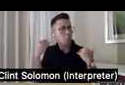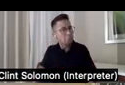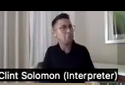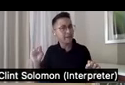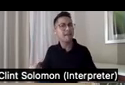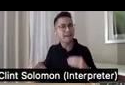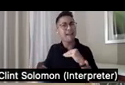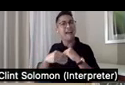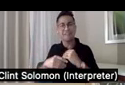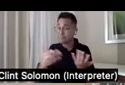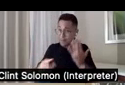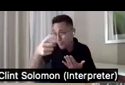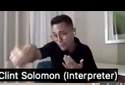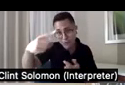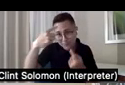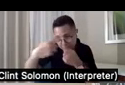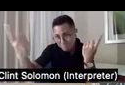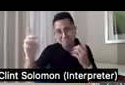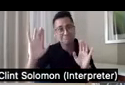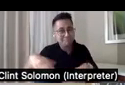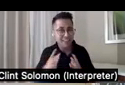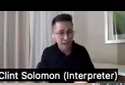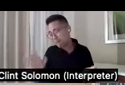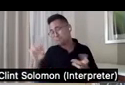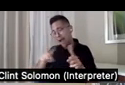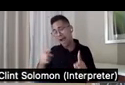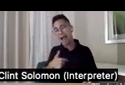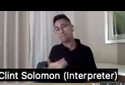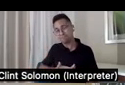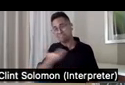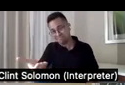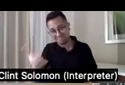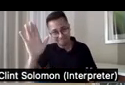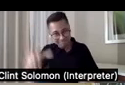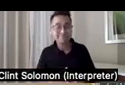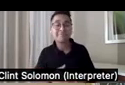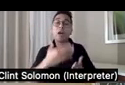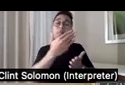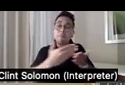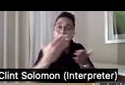perfectly fine but i i confess so the components of self-determination are self-awareness